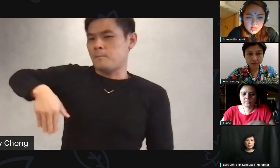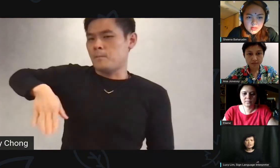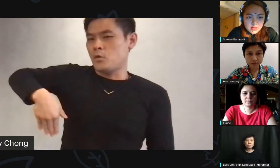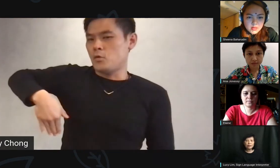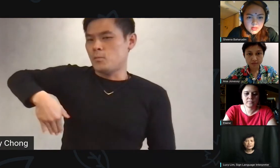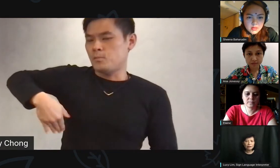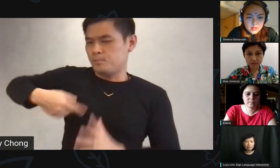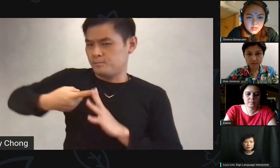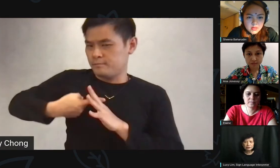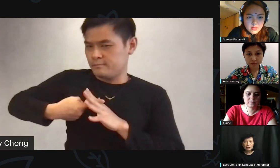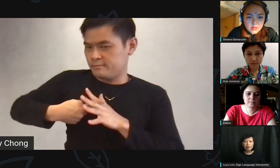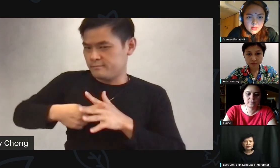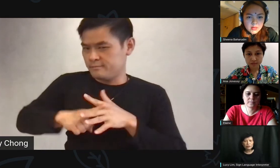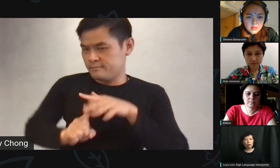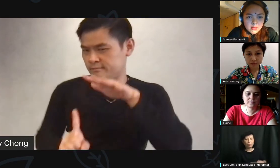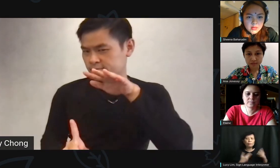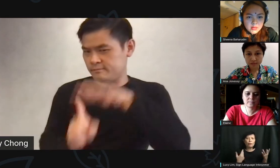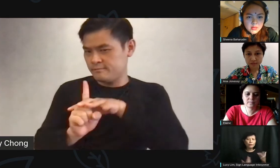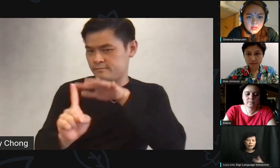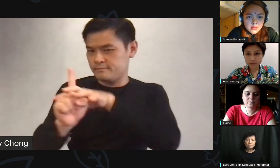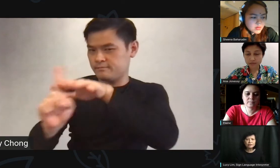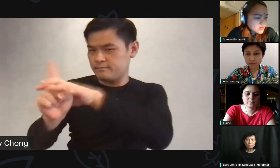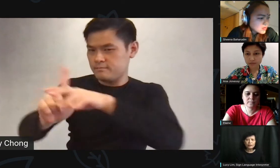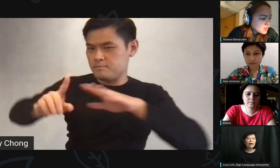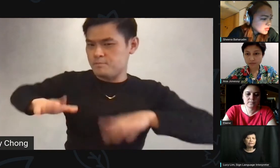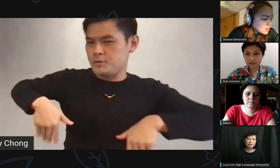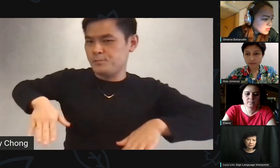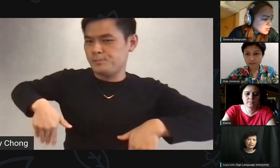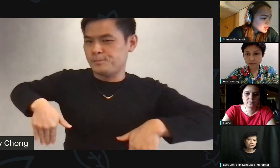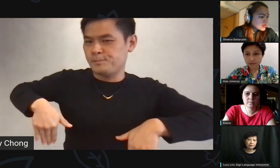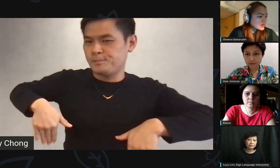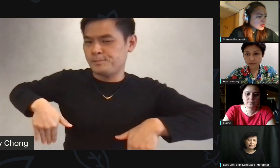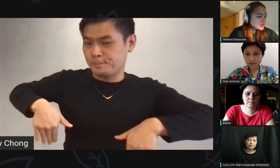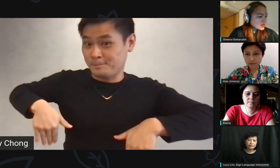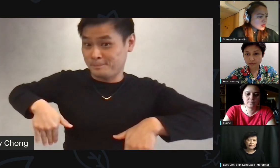Expressing ourselves, our poems, we haven’t started.